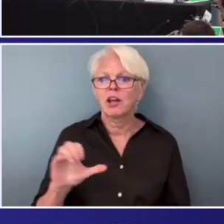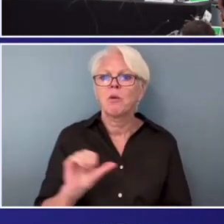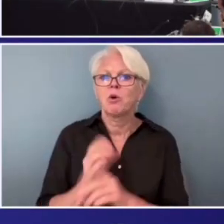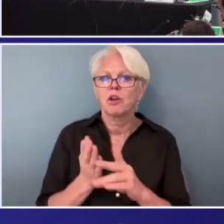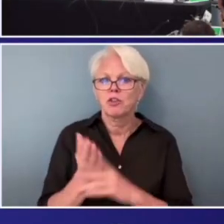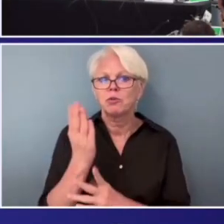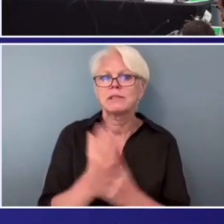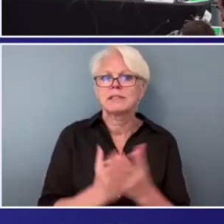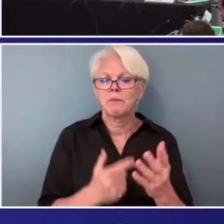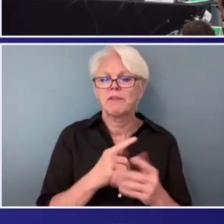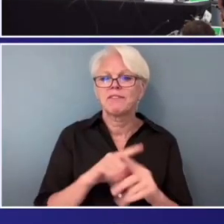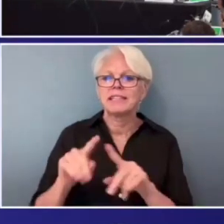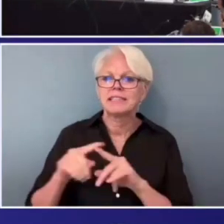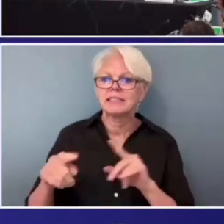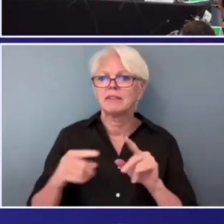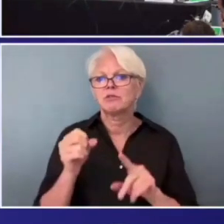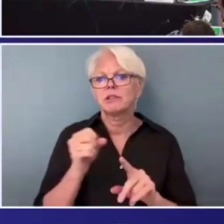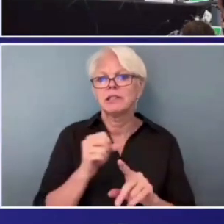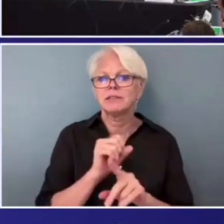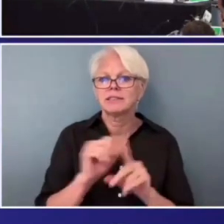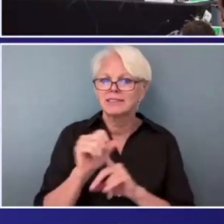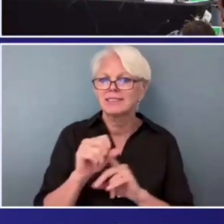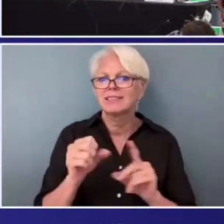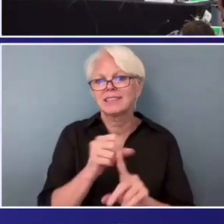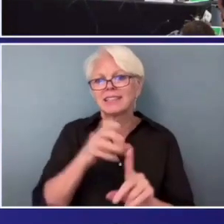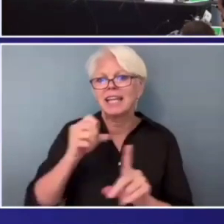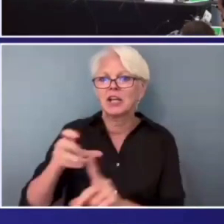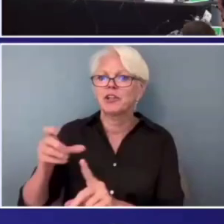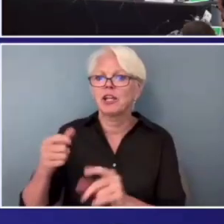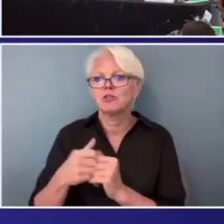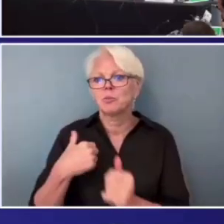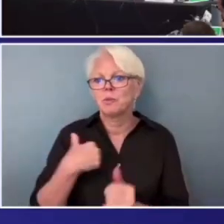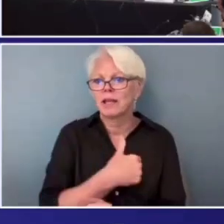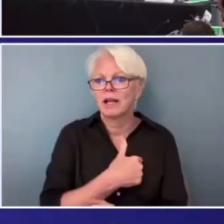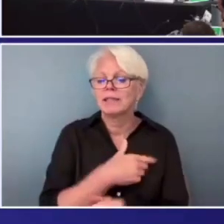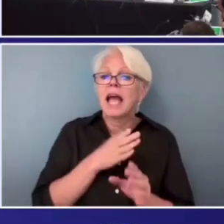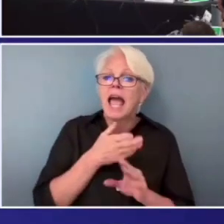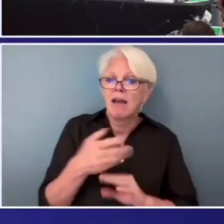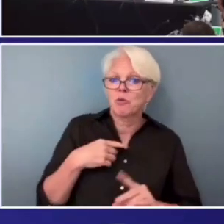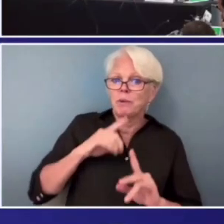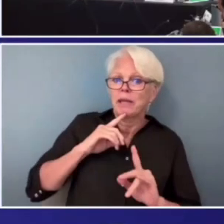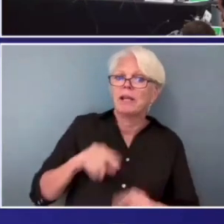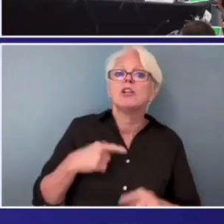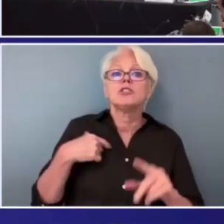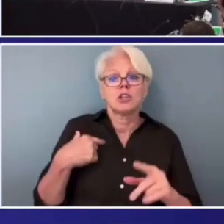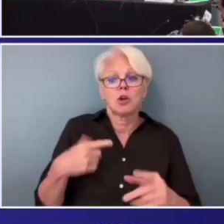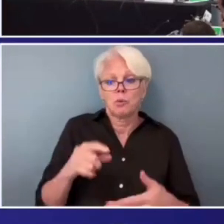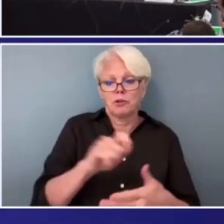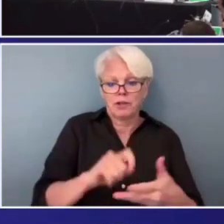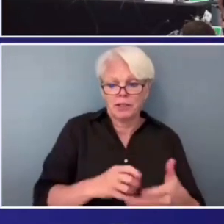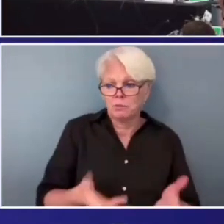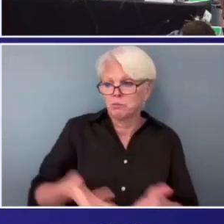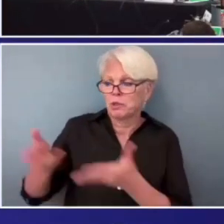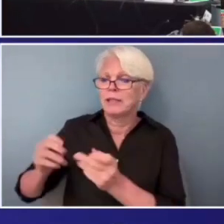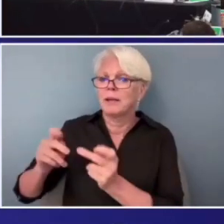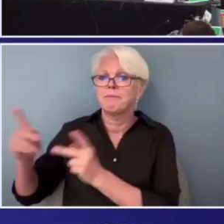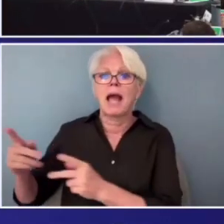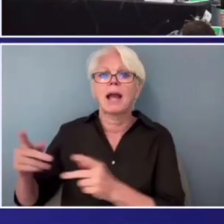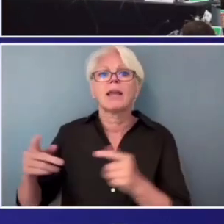with us after we've answered them. So we're going to take these things back. This just goes to the complexity of this